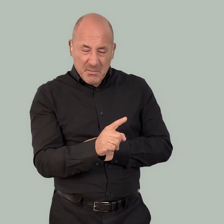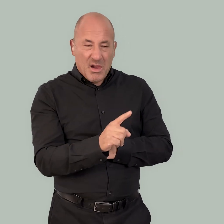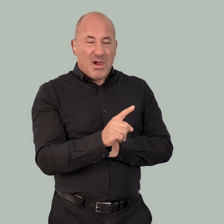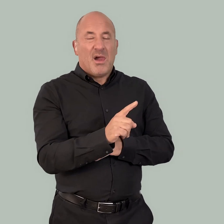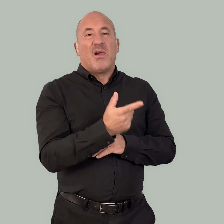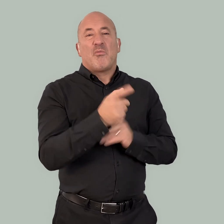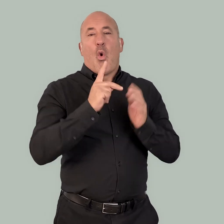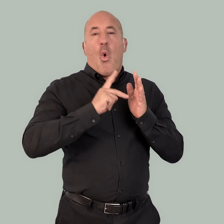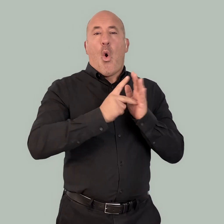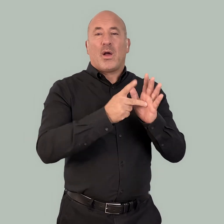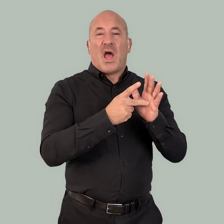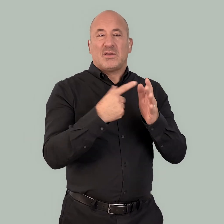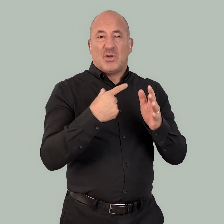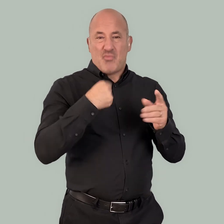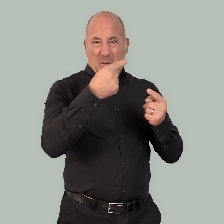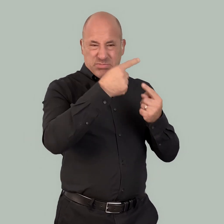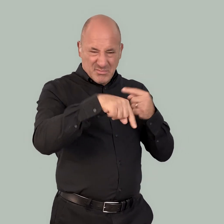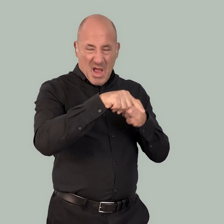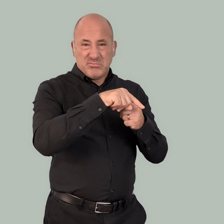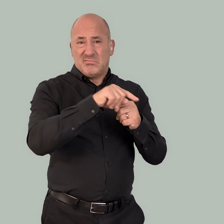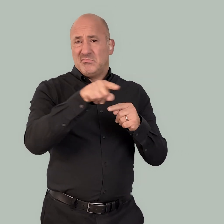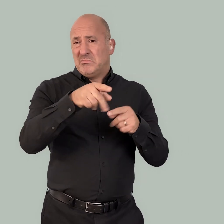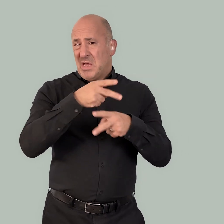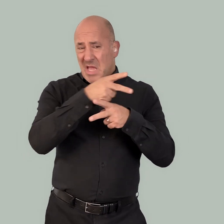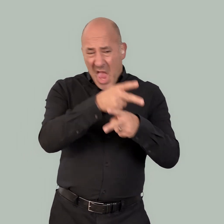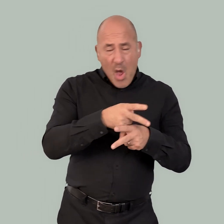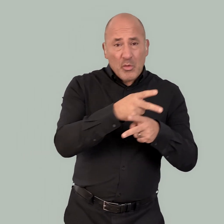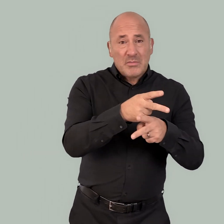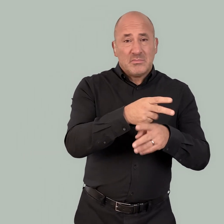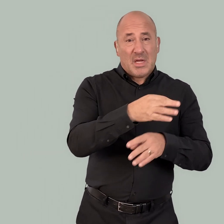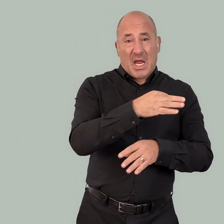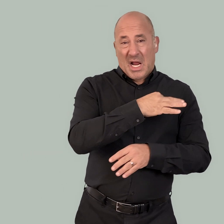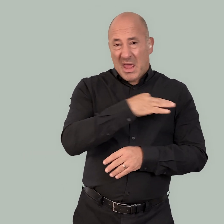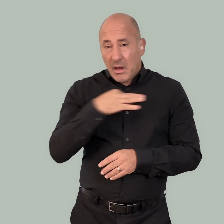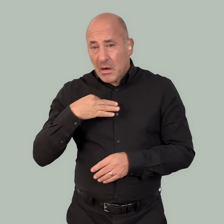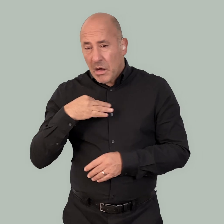along with the organisations that represent them, carers, clinicians,